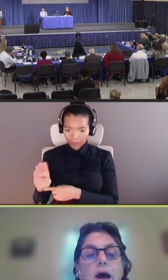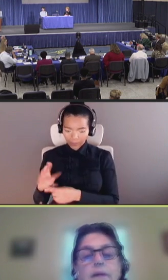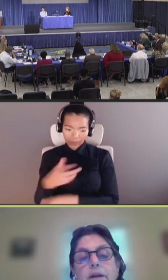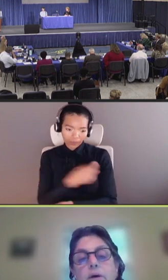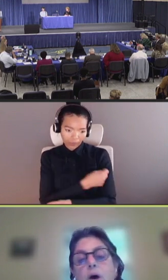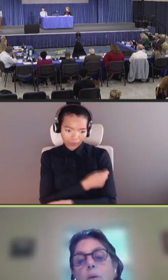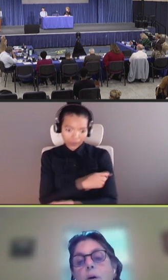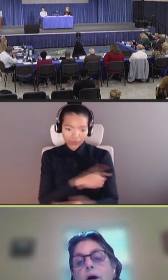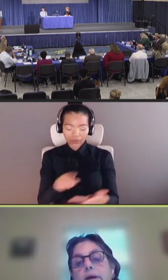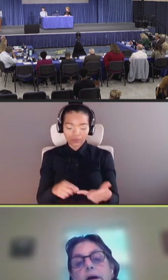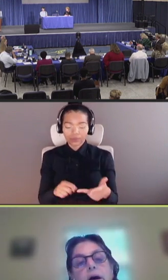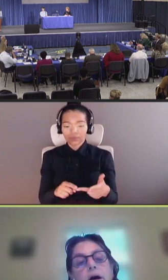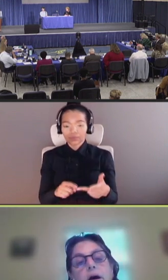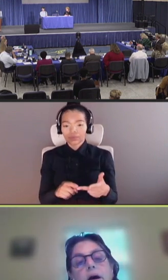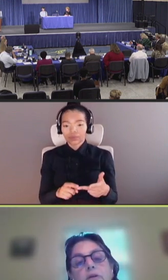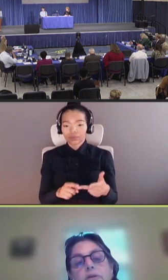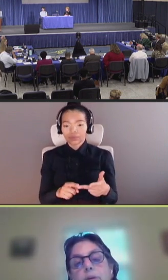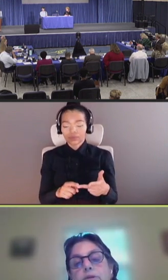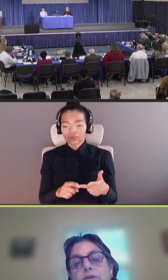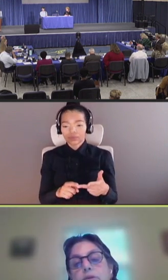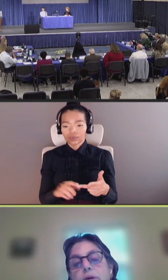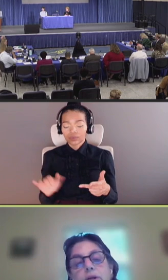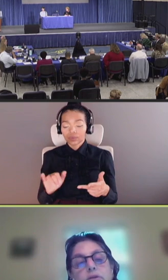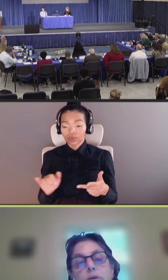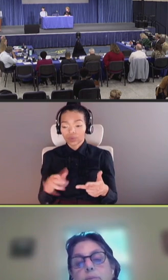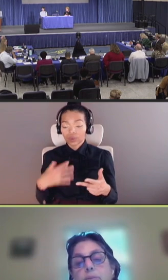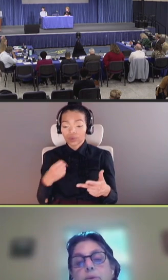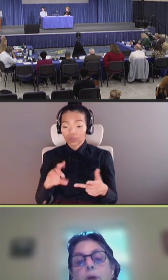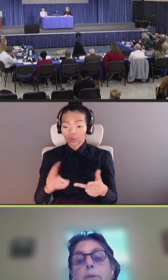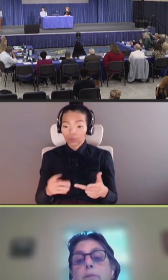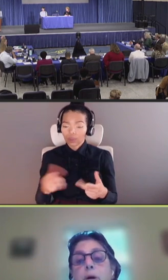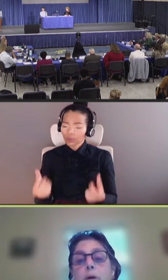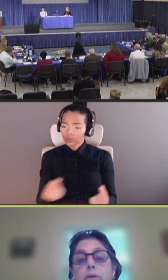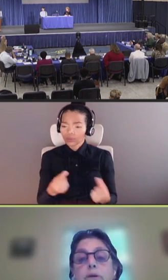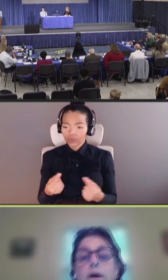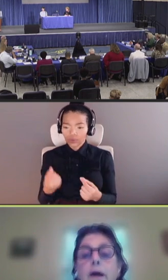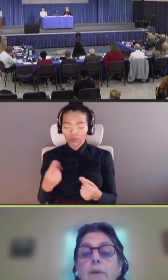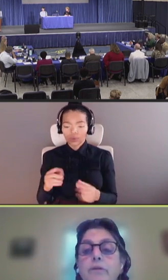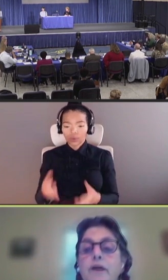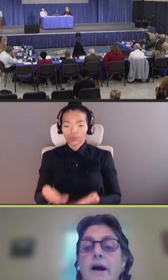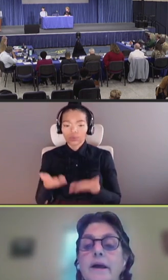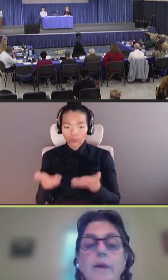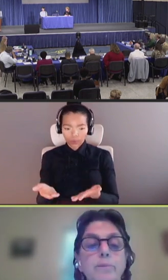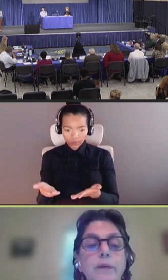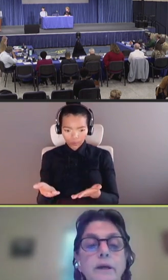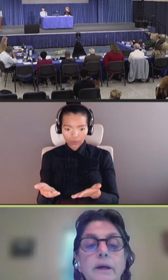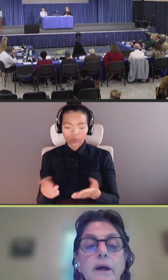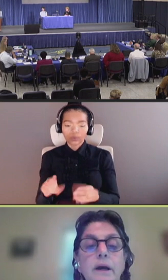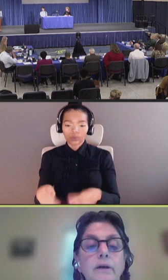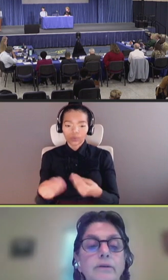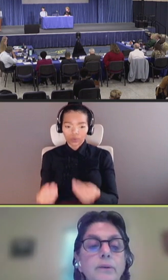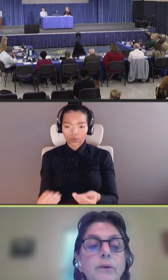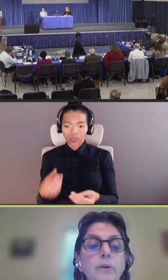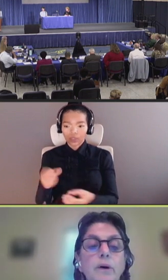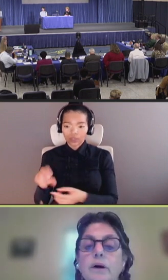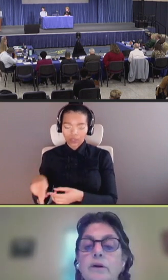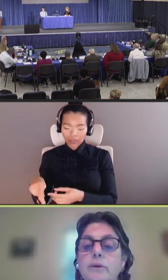and then what health departments are doing to promote and provide hep B through -- to